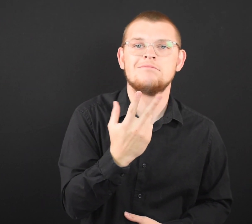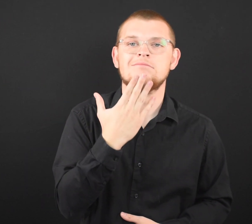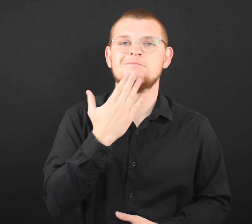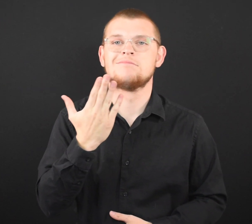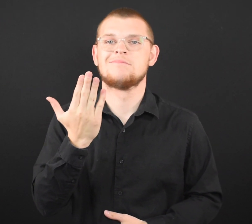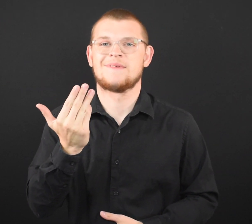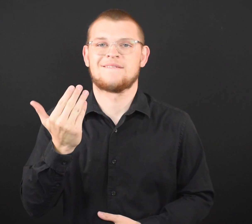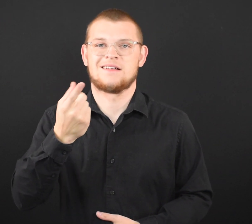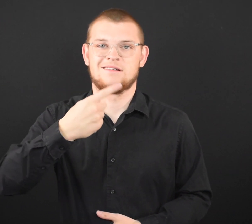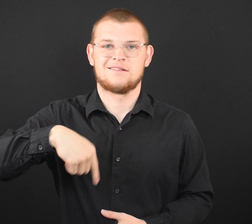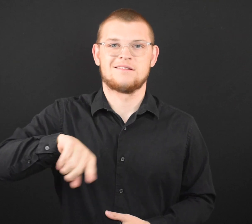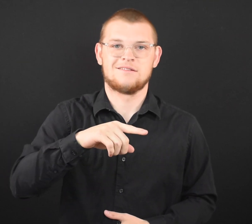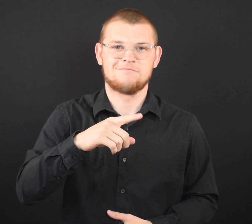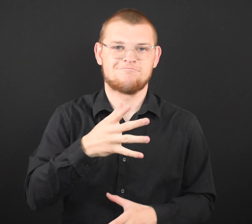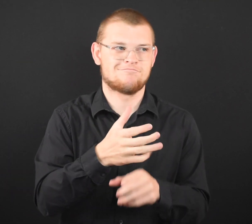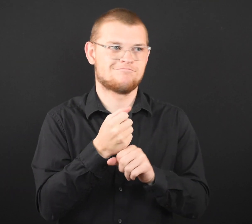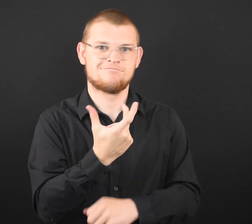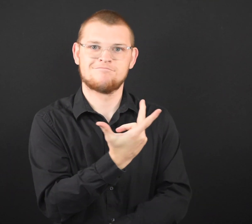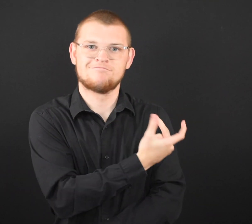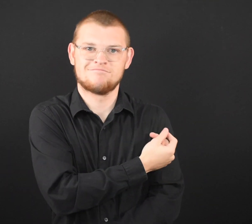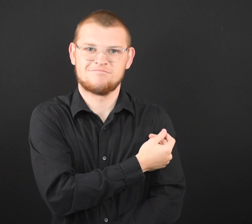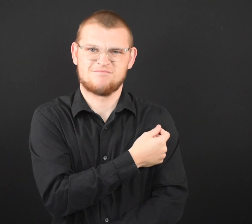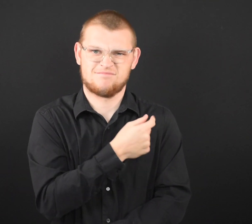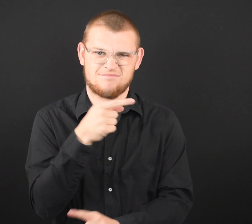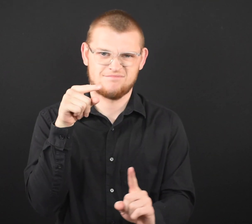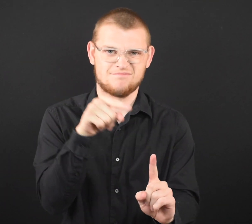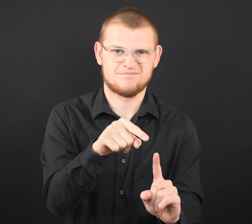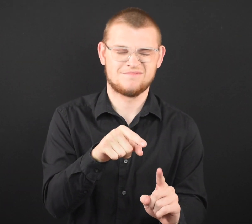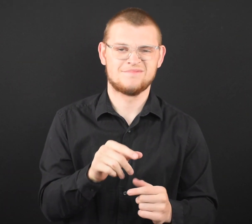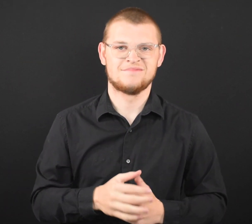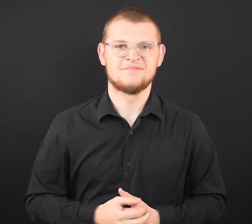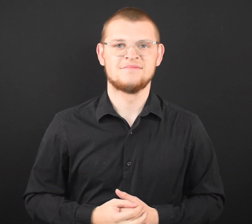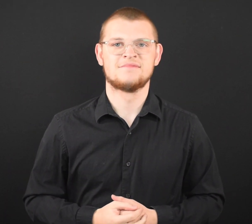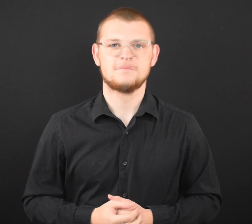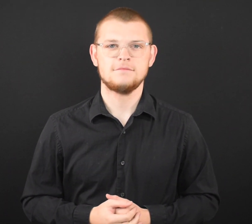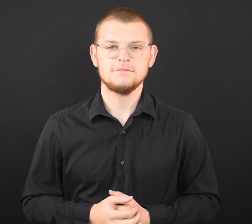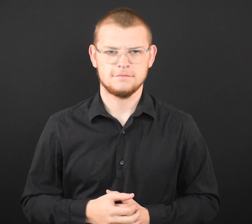https://mn.gov/covid19/vaccine/find-vaccine/locations/index.jsp. ○